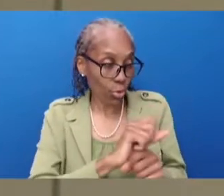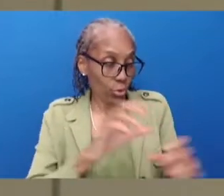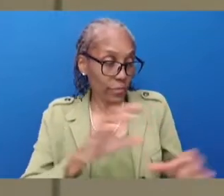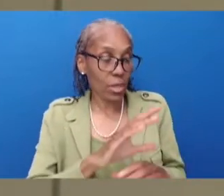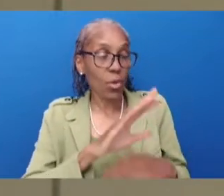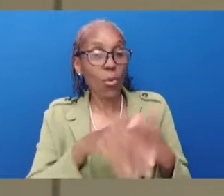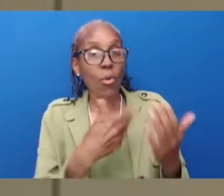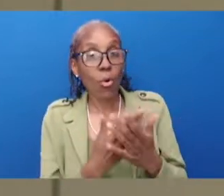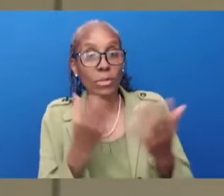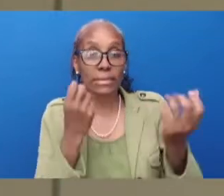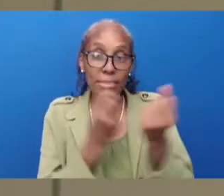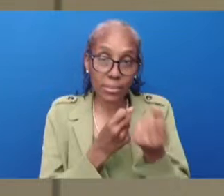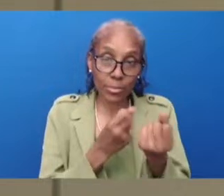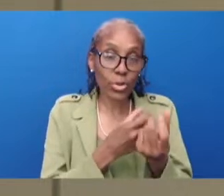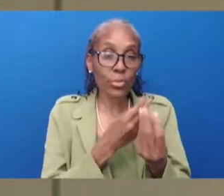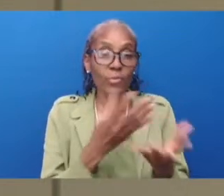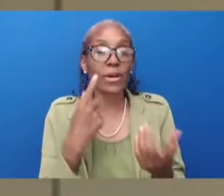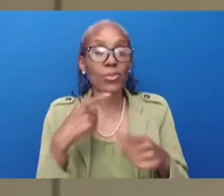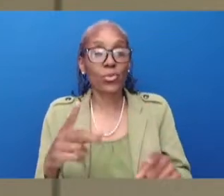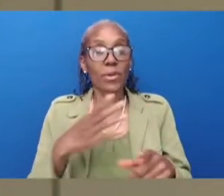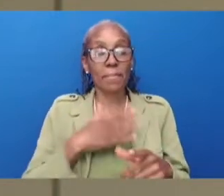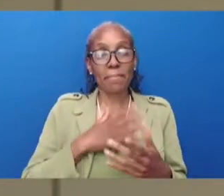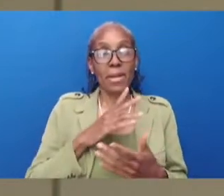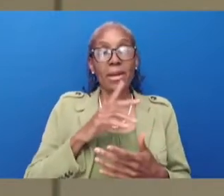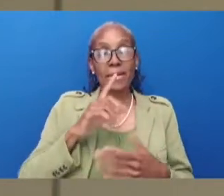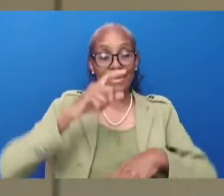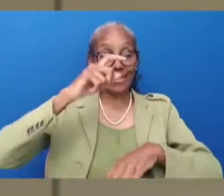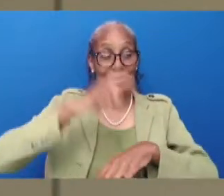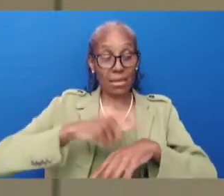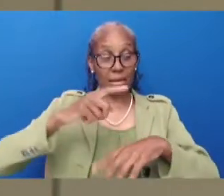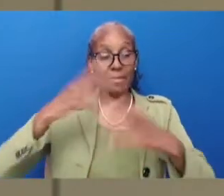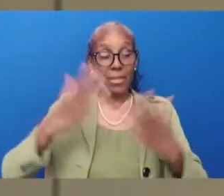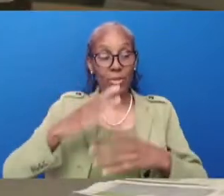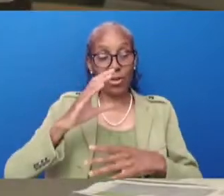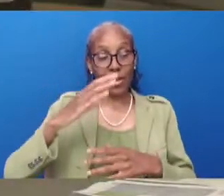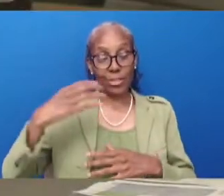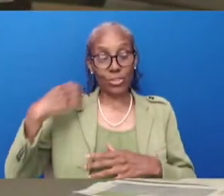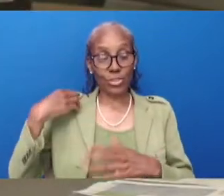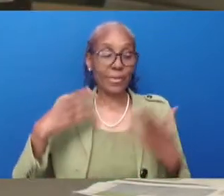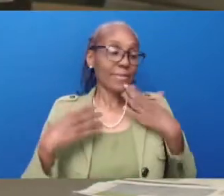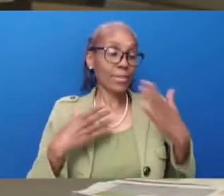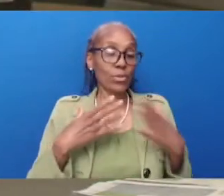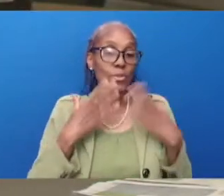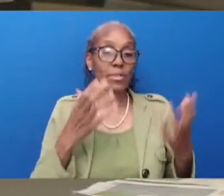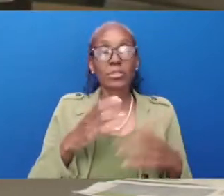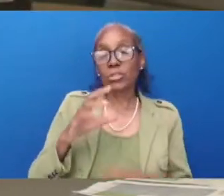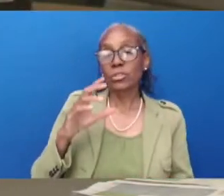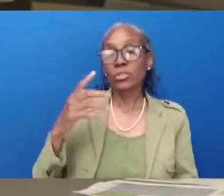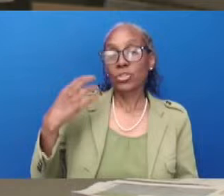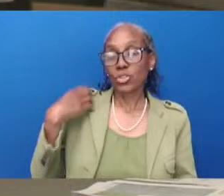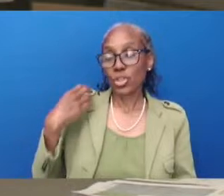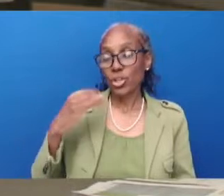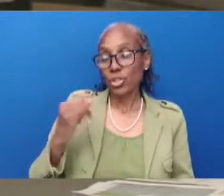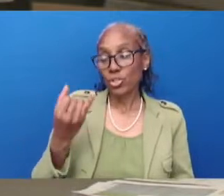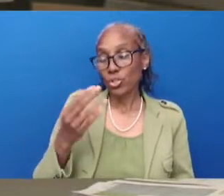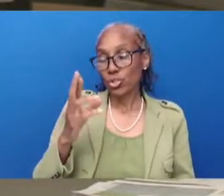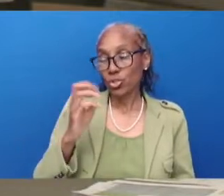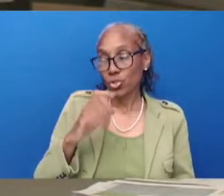FOR ALL OF THE WORK THAT YOU'VE DONE FOR ALL OF THE SUPPORT THAT